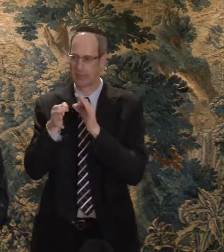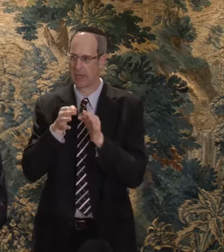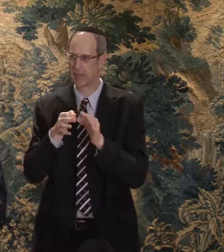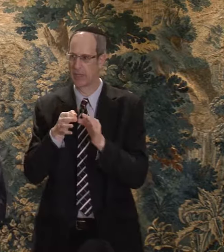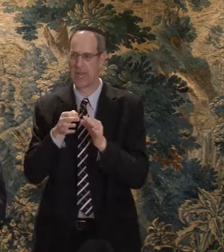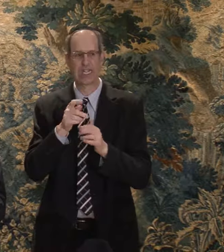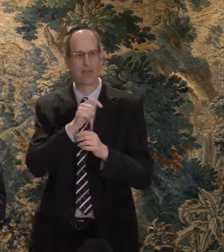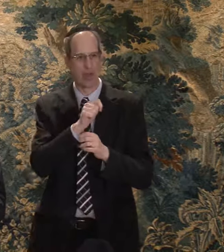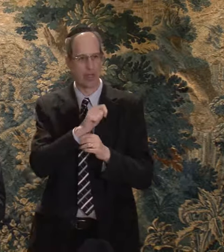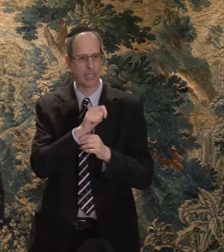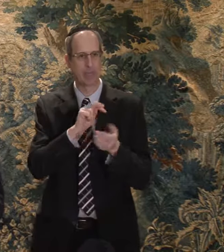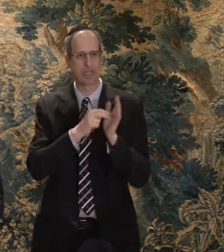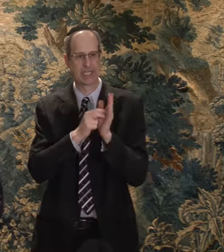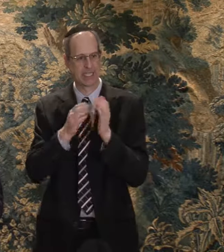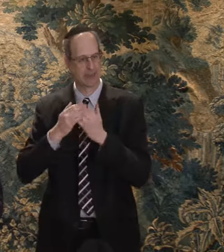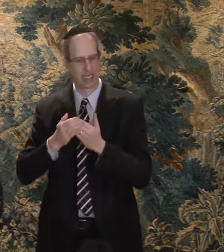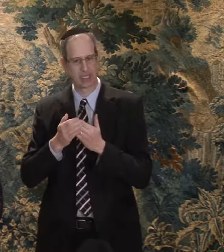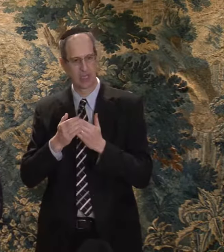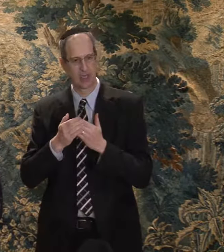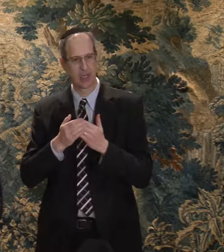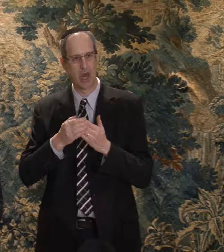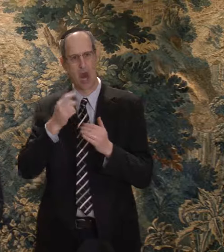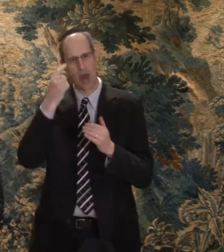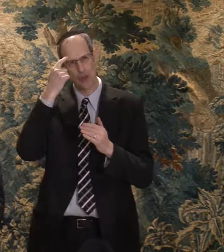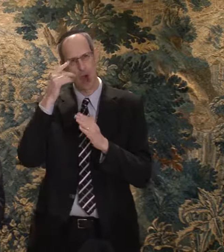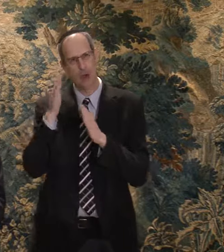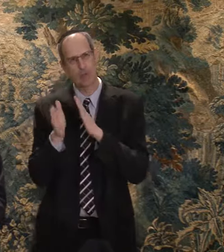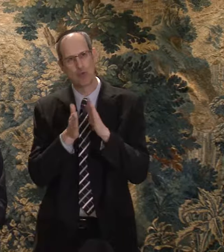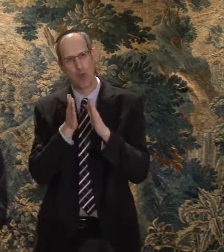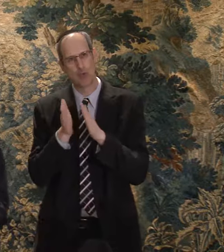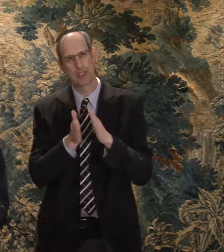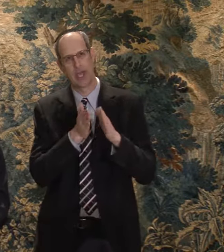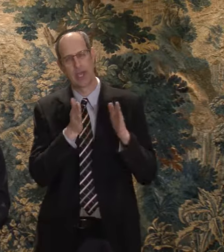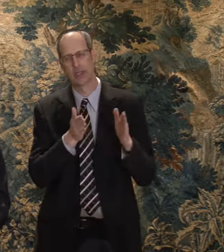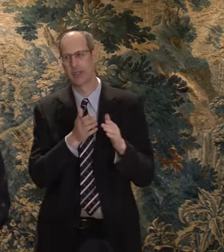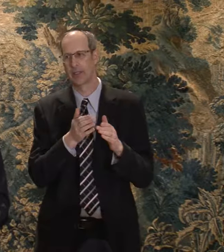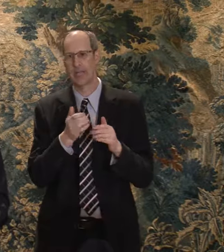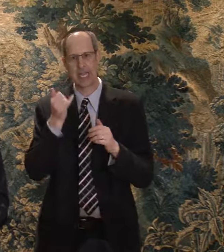Fila that's what feliz a thought process and that when you are speaking when